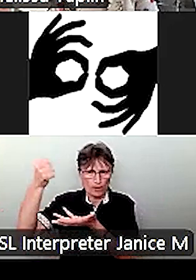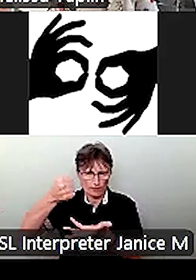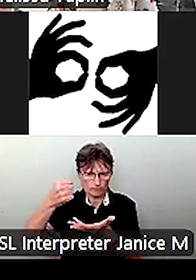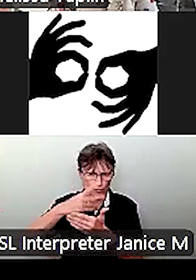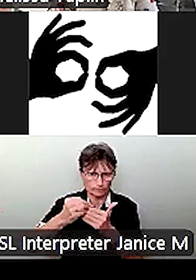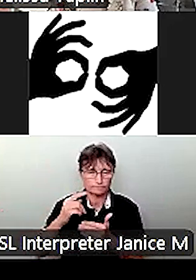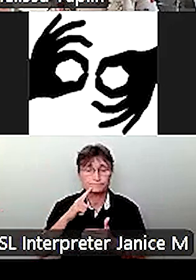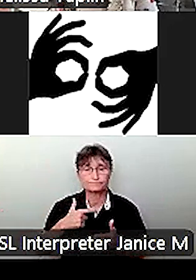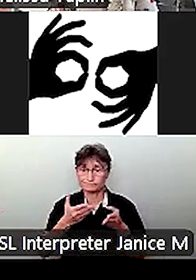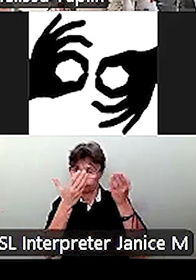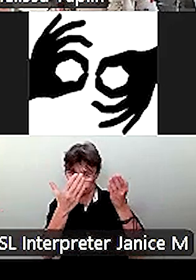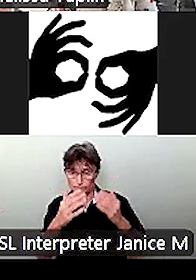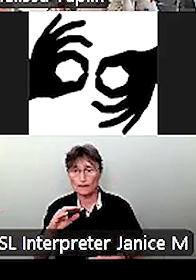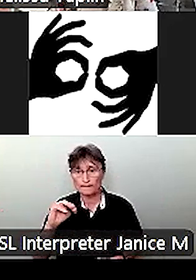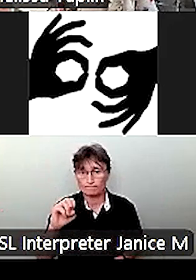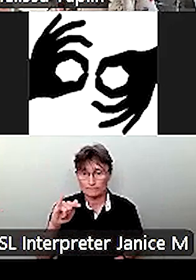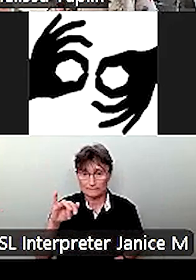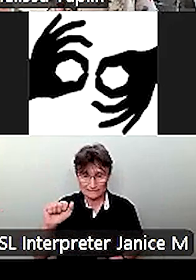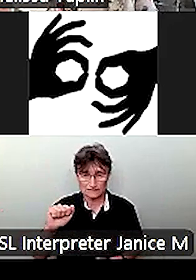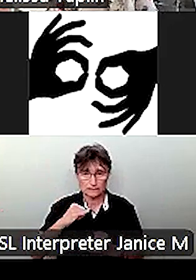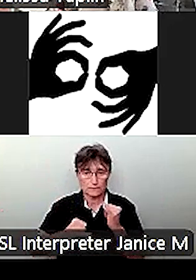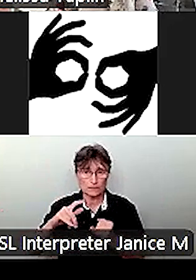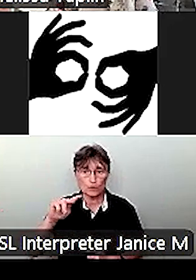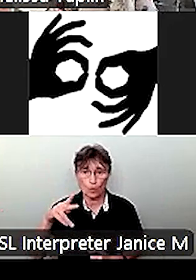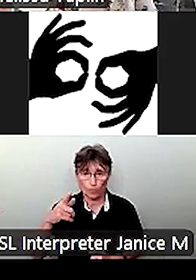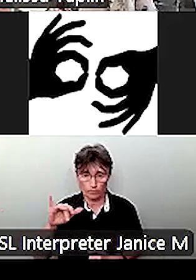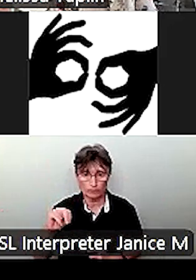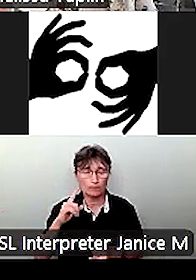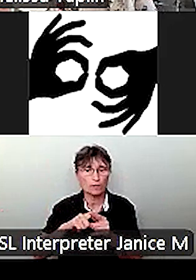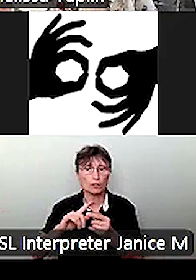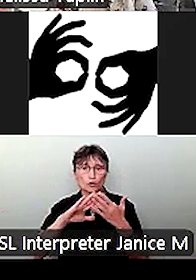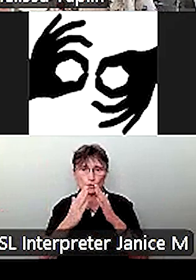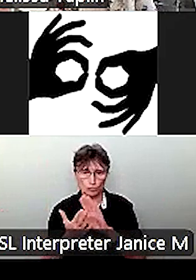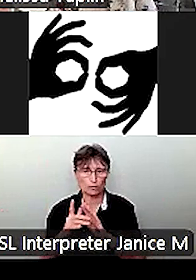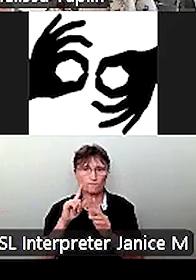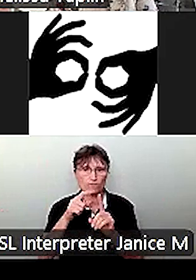and I'm the Director of Community Investment and Impact here at Calgary Arts Development,